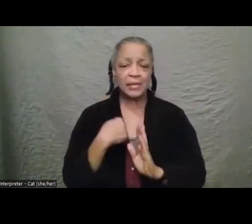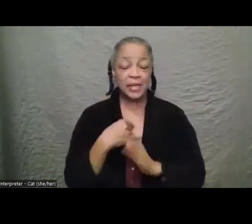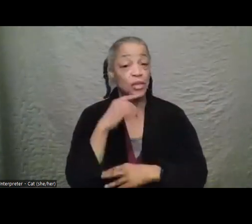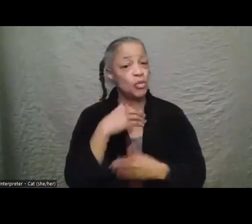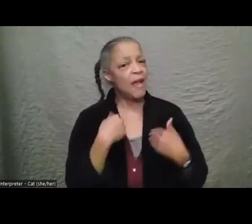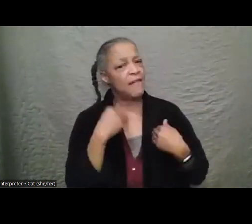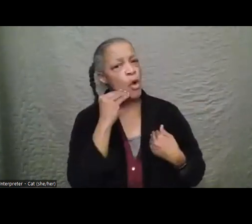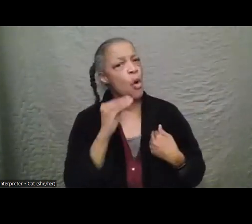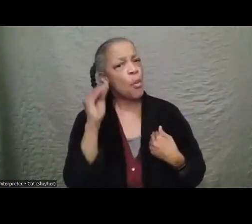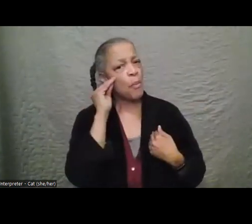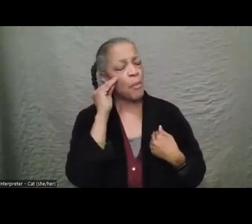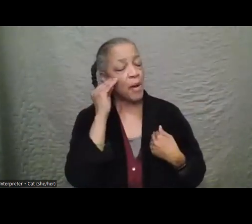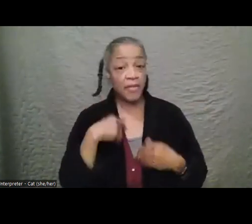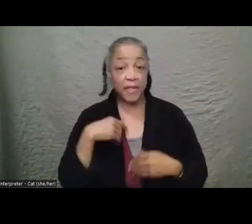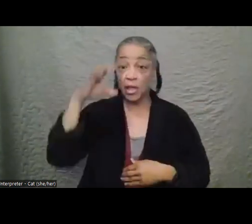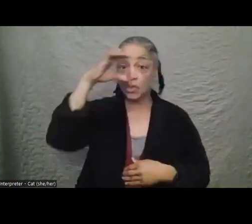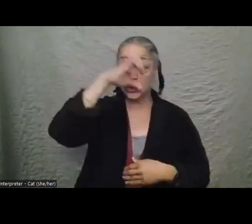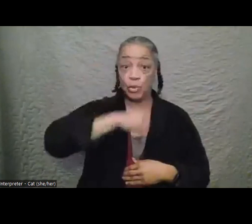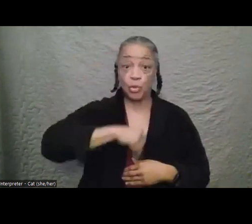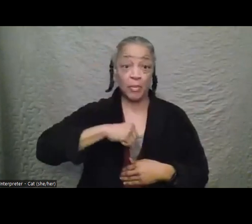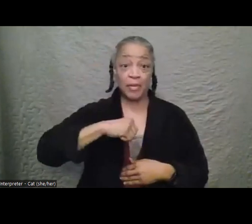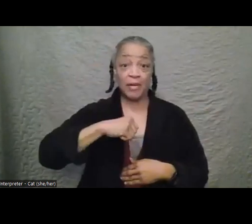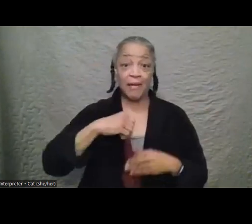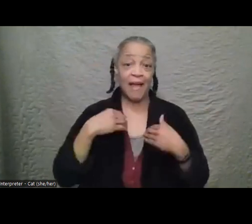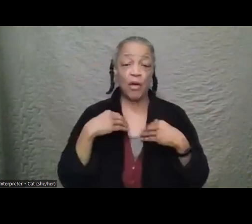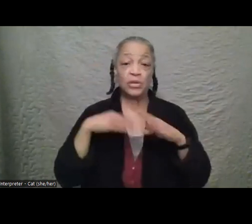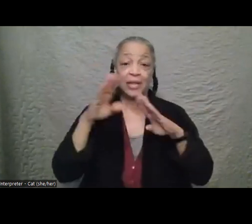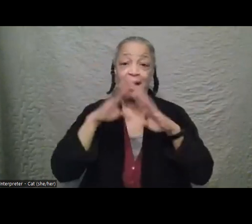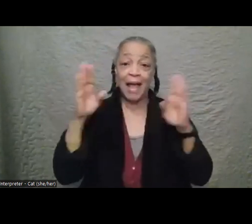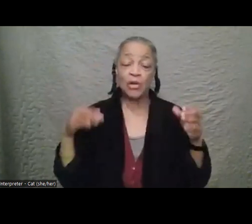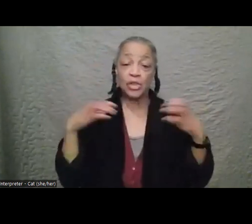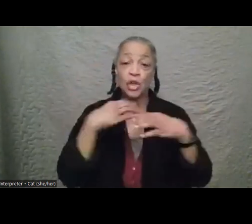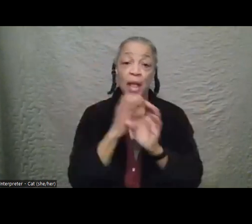It was assumed I was in the housing crisis as well.